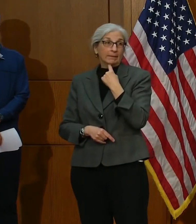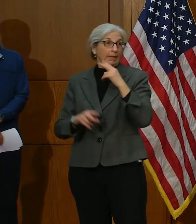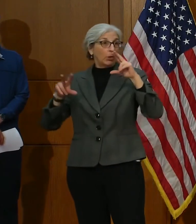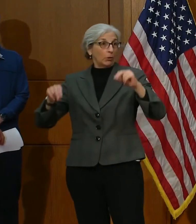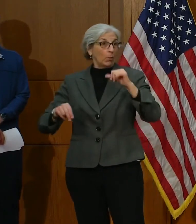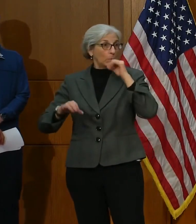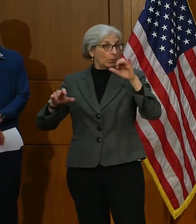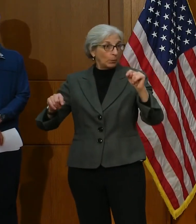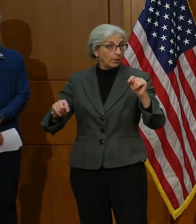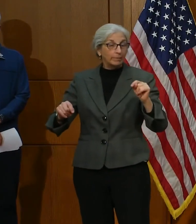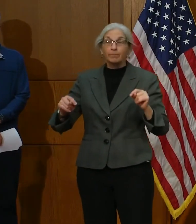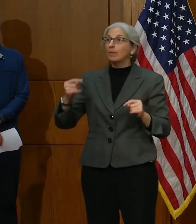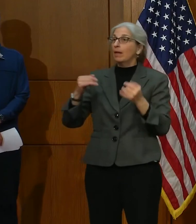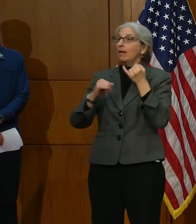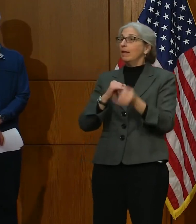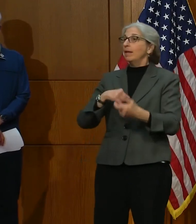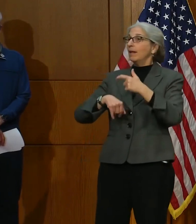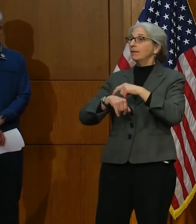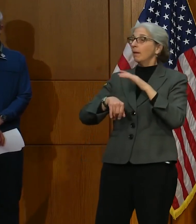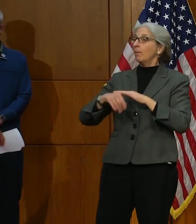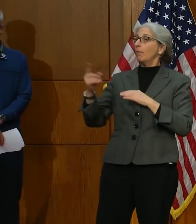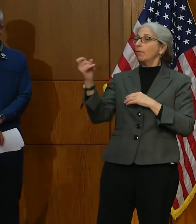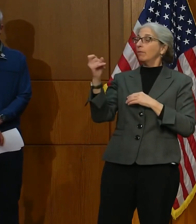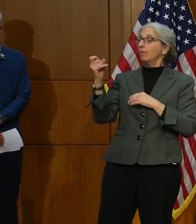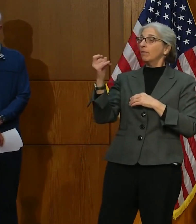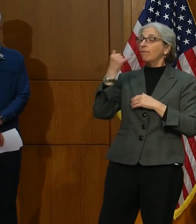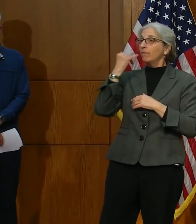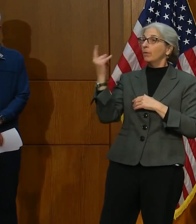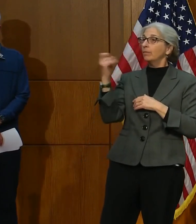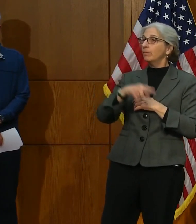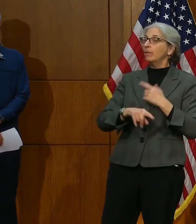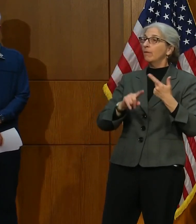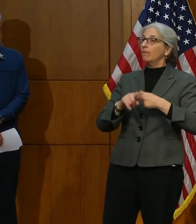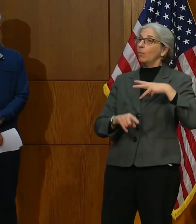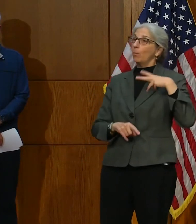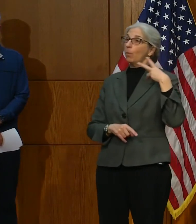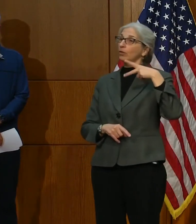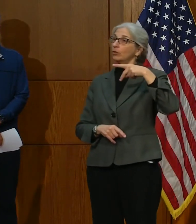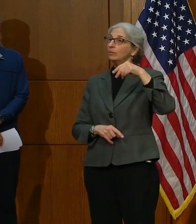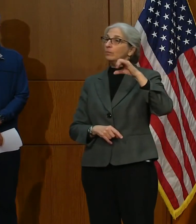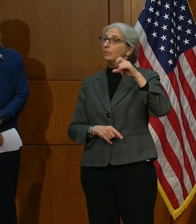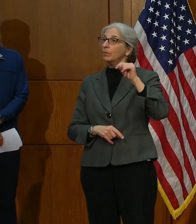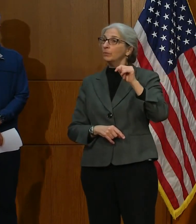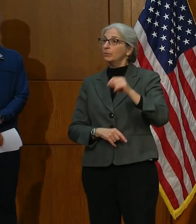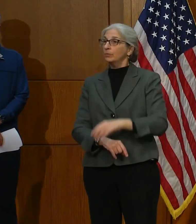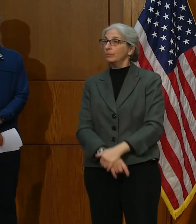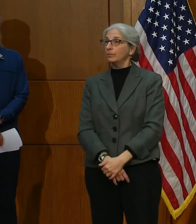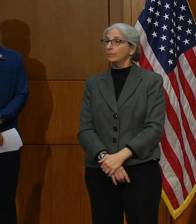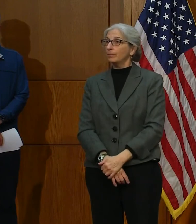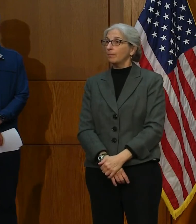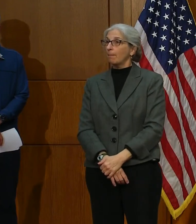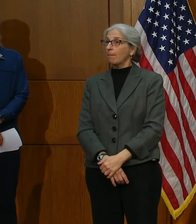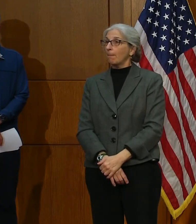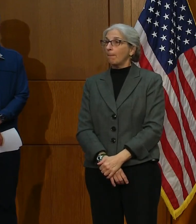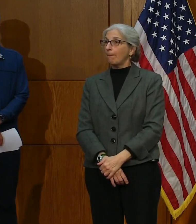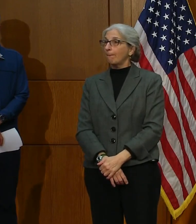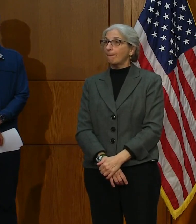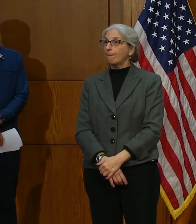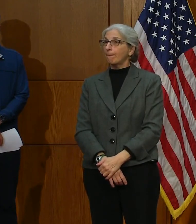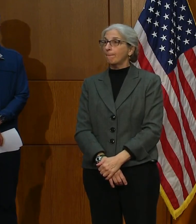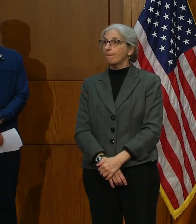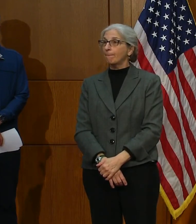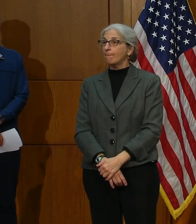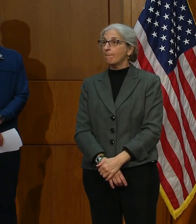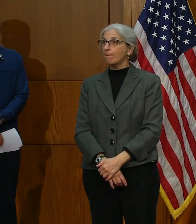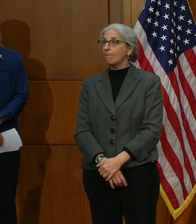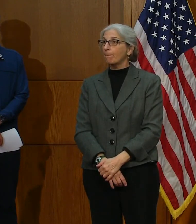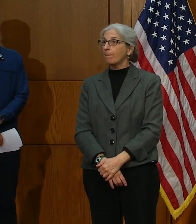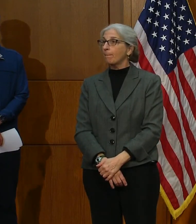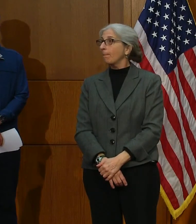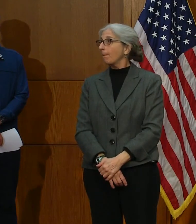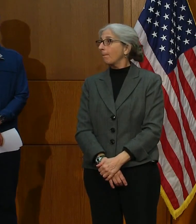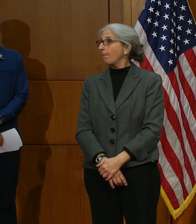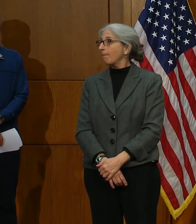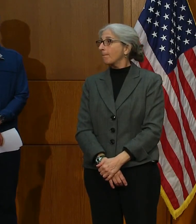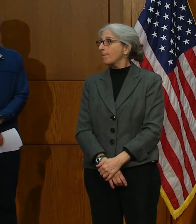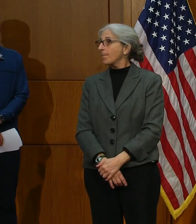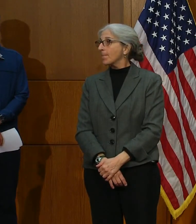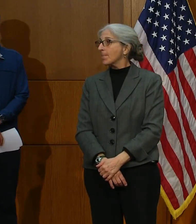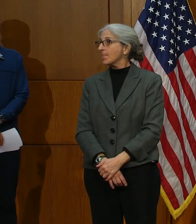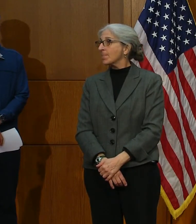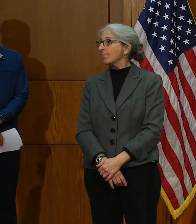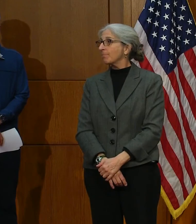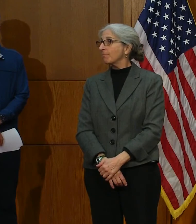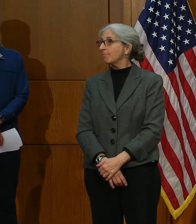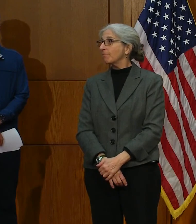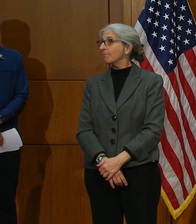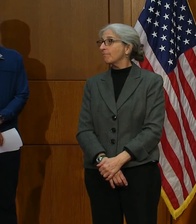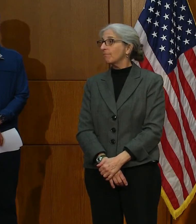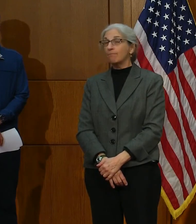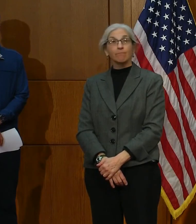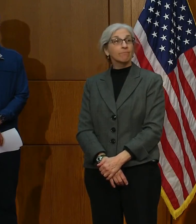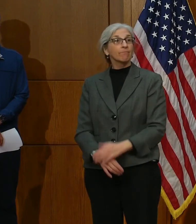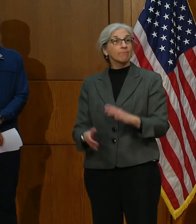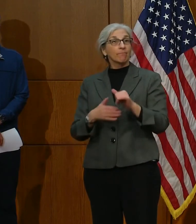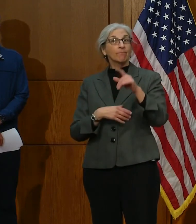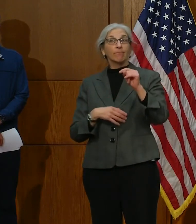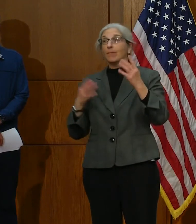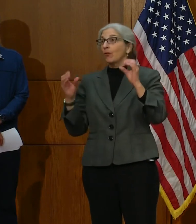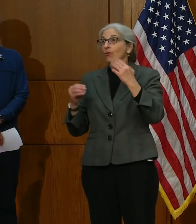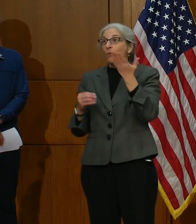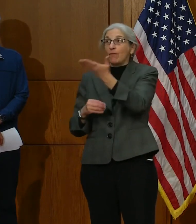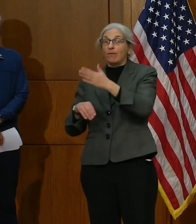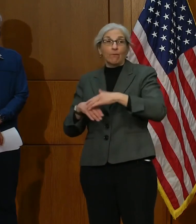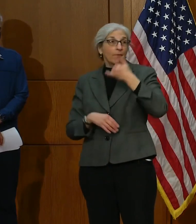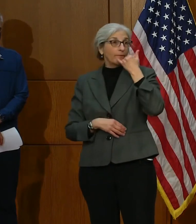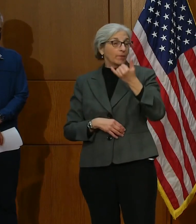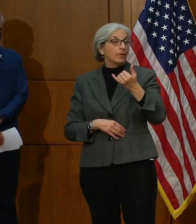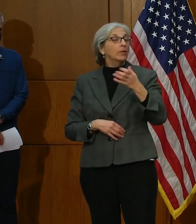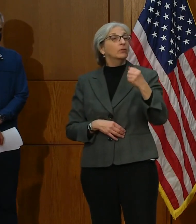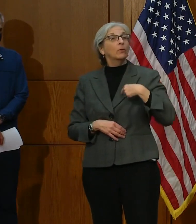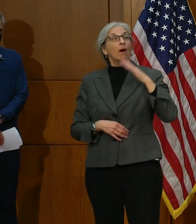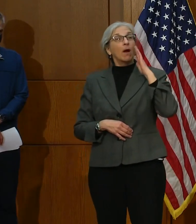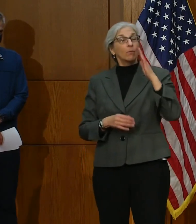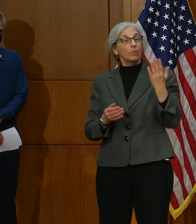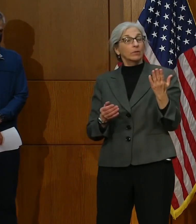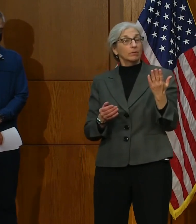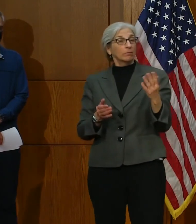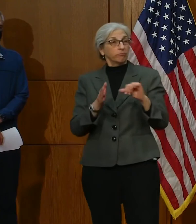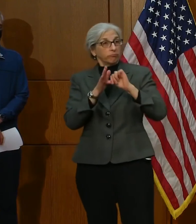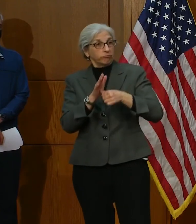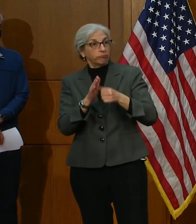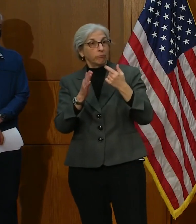WELL. WE CERTAINLY WOULDN'T